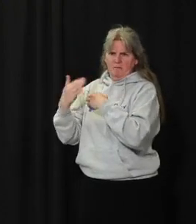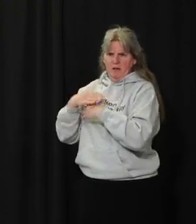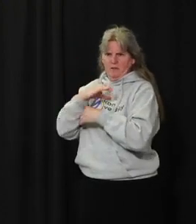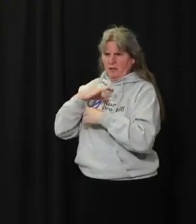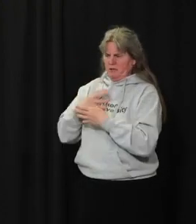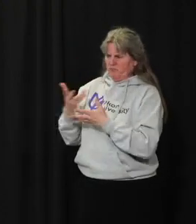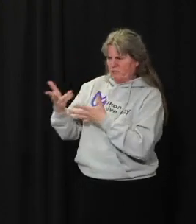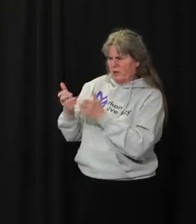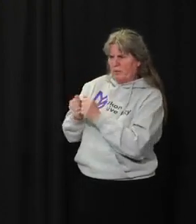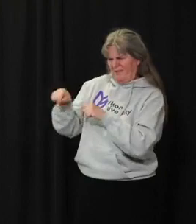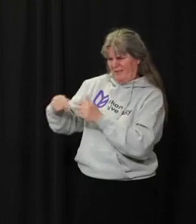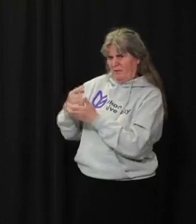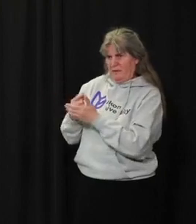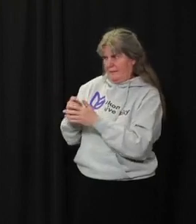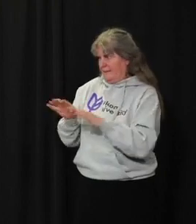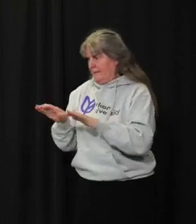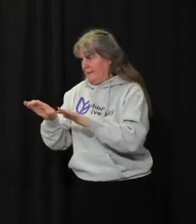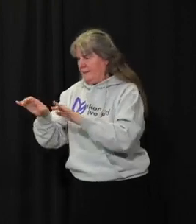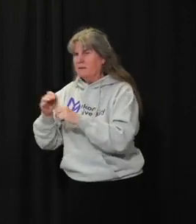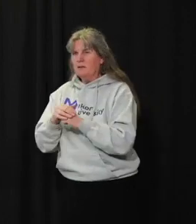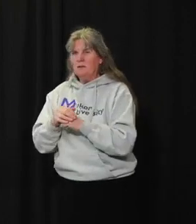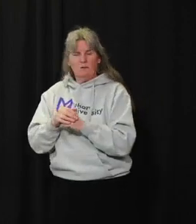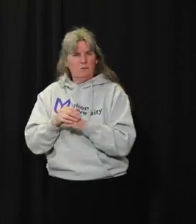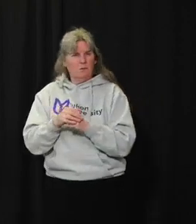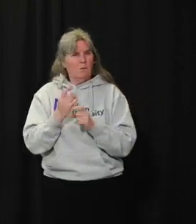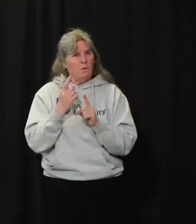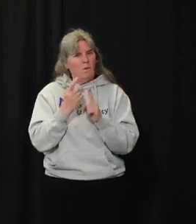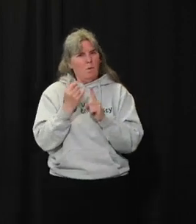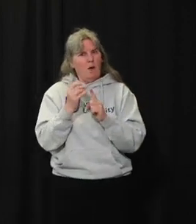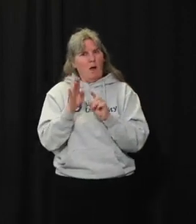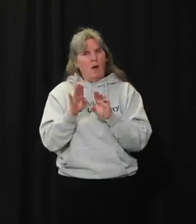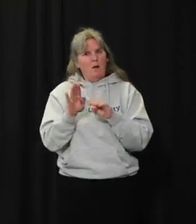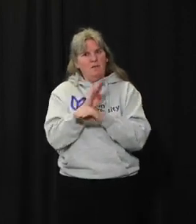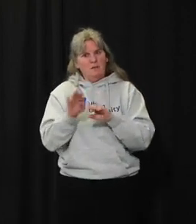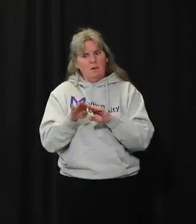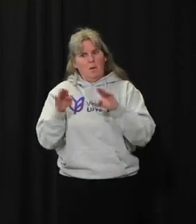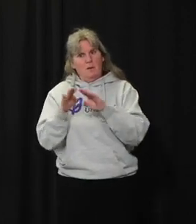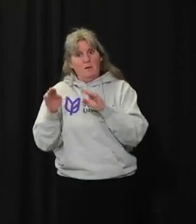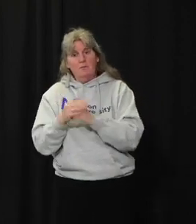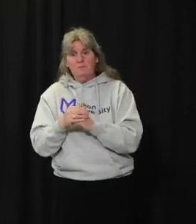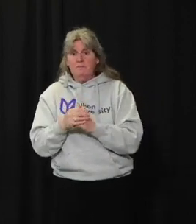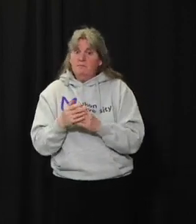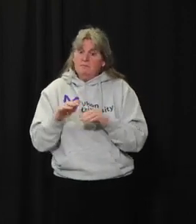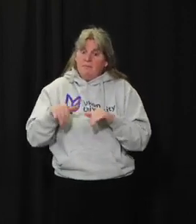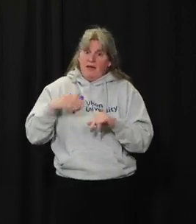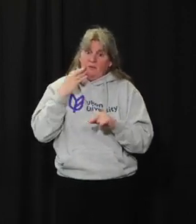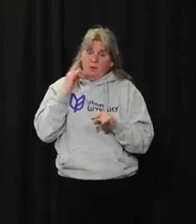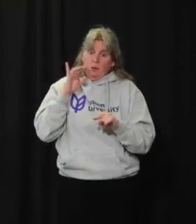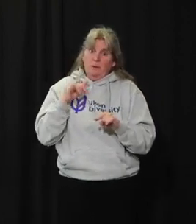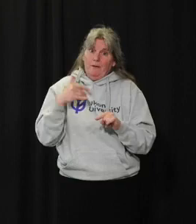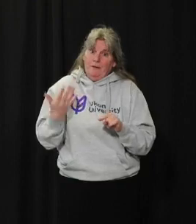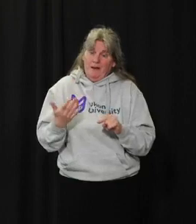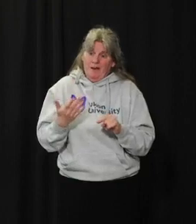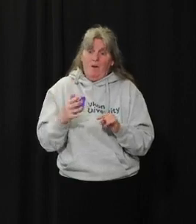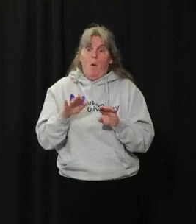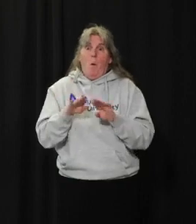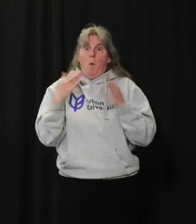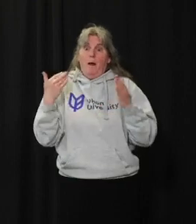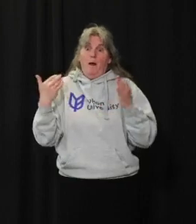We're all going through a process here as well as we look to reopen a number of businesses, something that has never been undertaken.